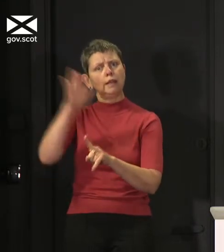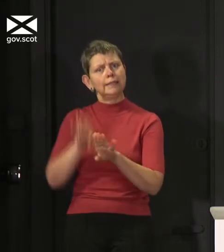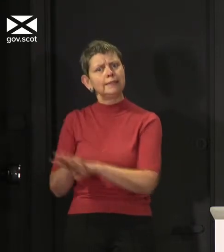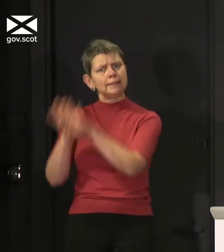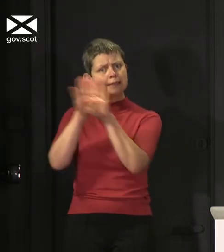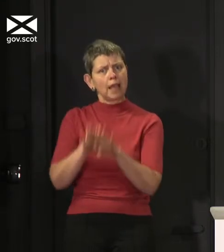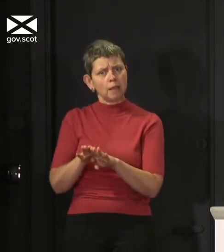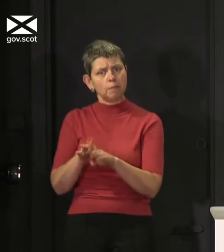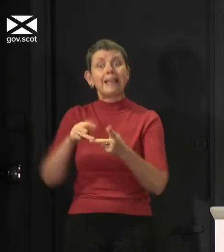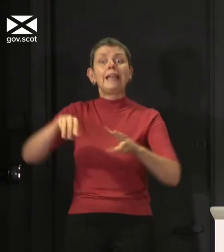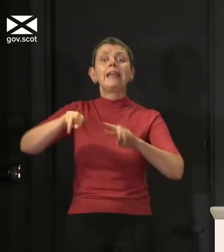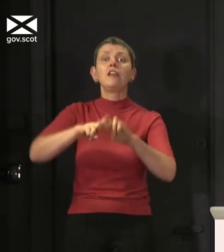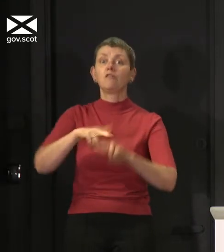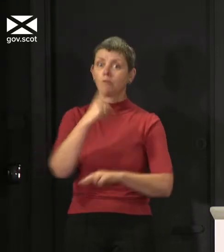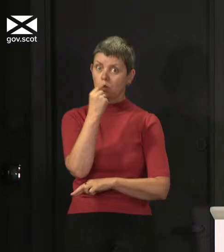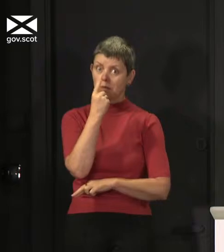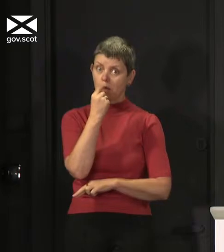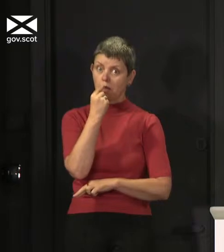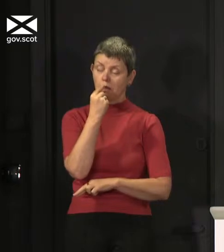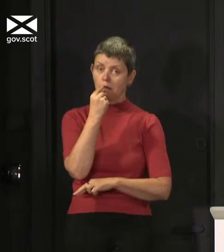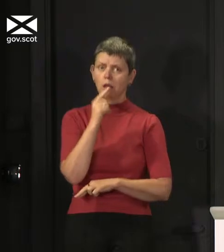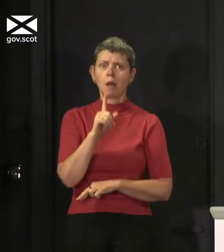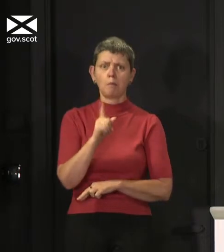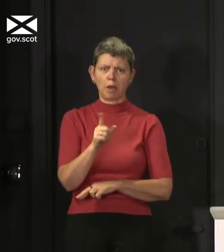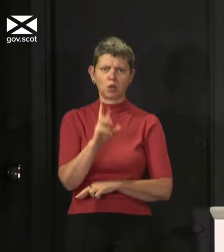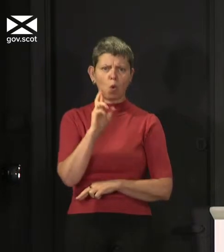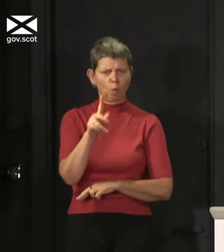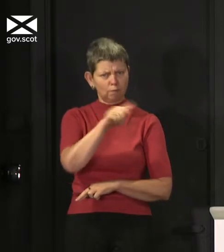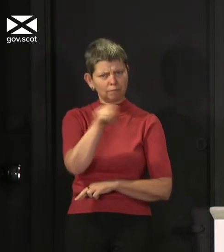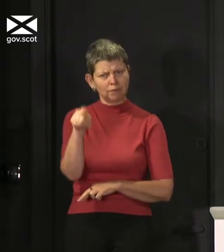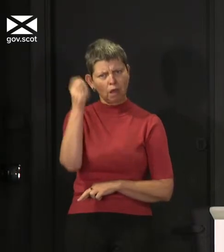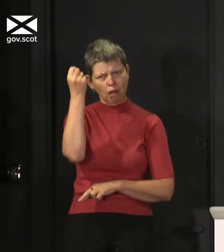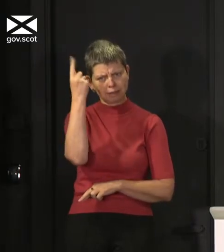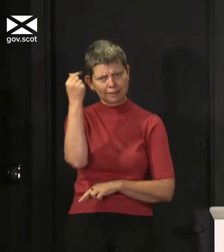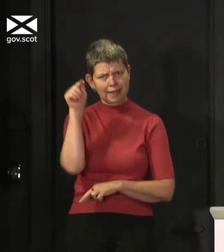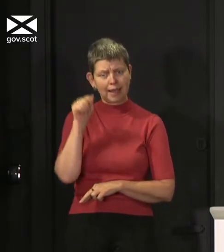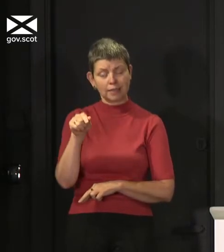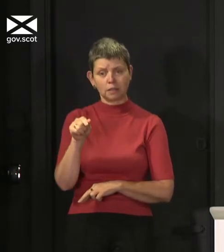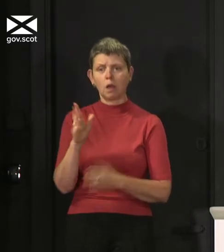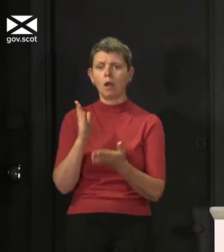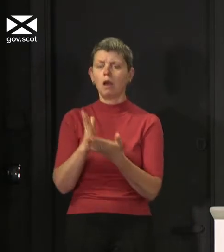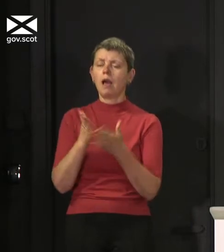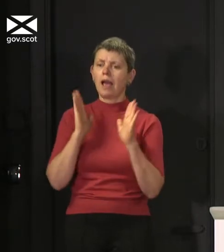is a point that everybody can understand, we must make sure we open our country up again